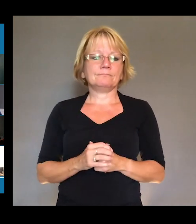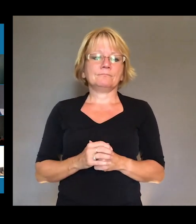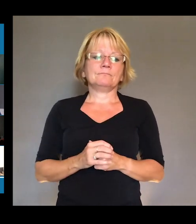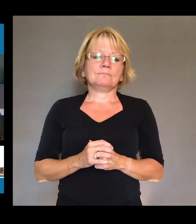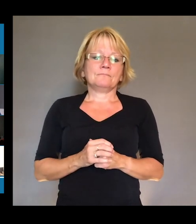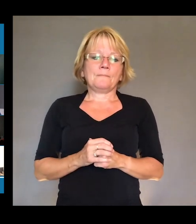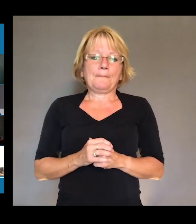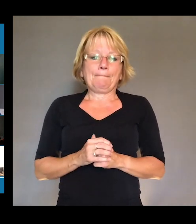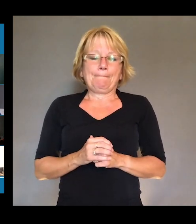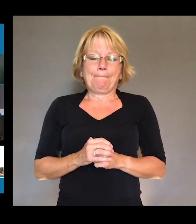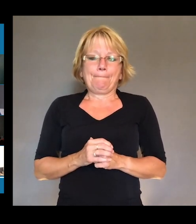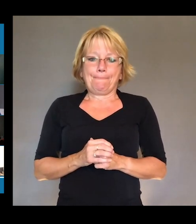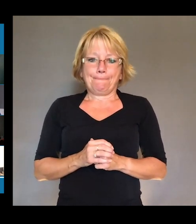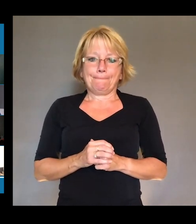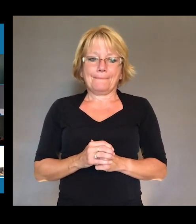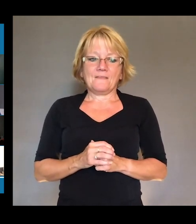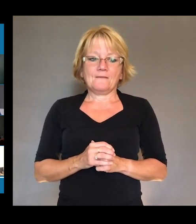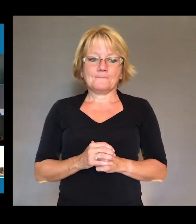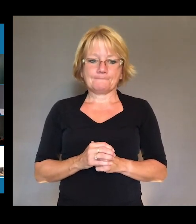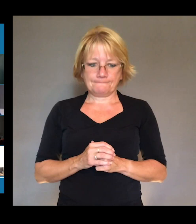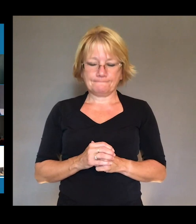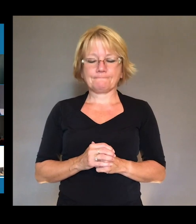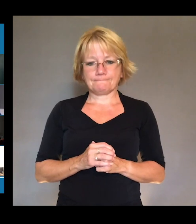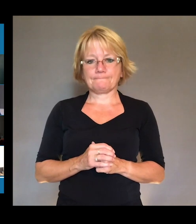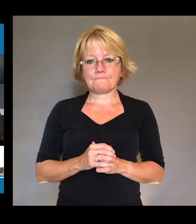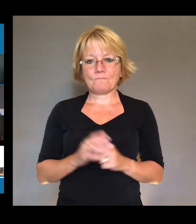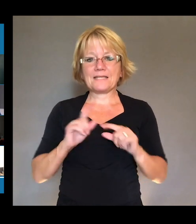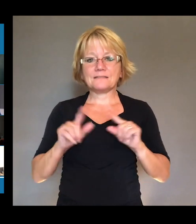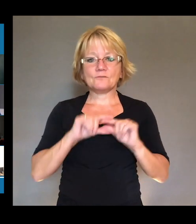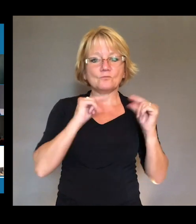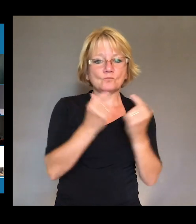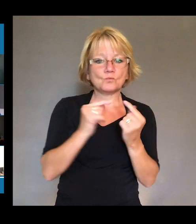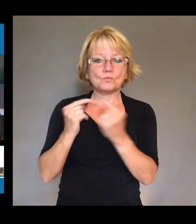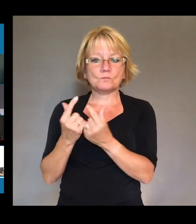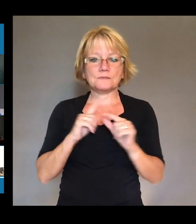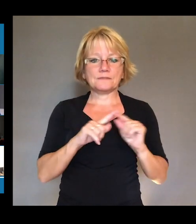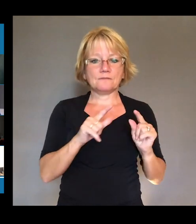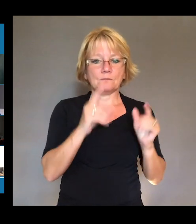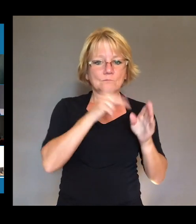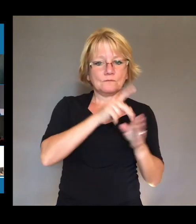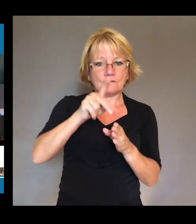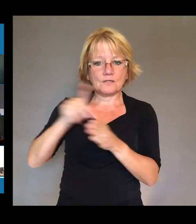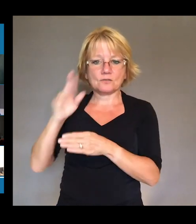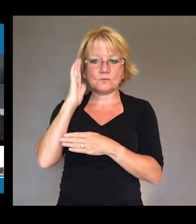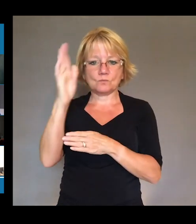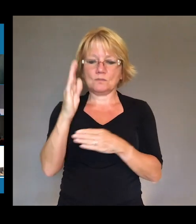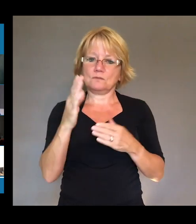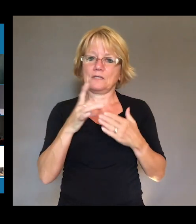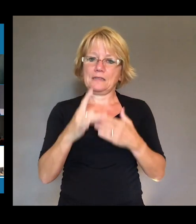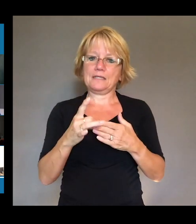One thing that we will be doing in the future. And as you see that a lot of these will be led by different groups and different professionals so that we are not just only hearing it from me,